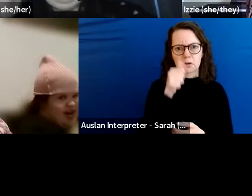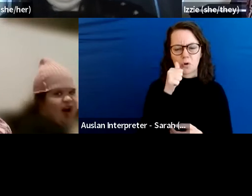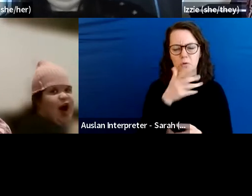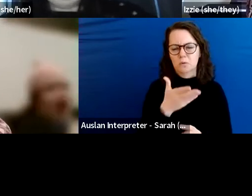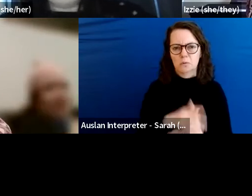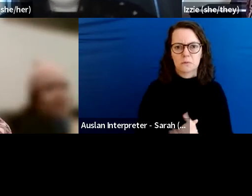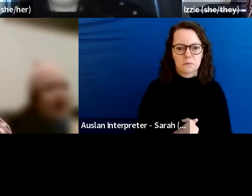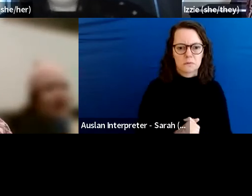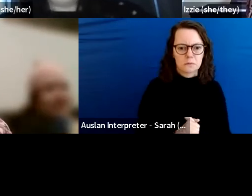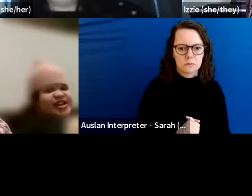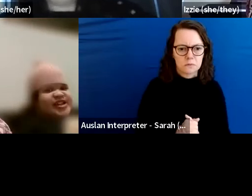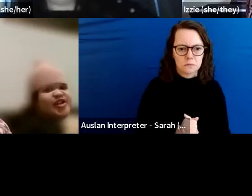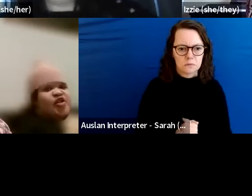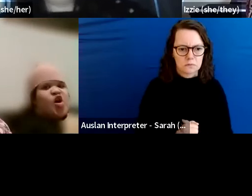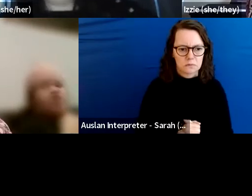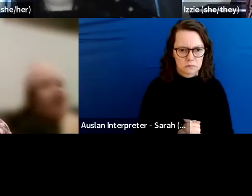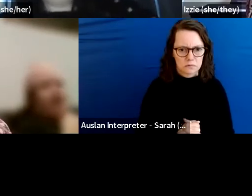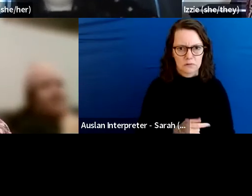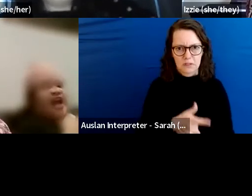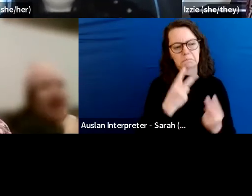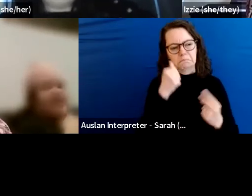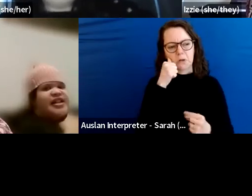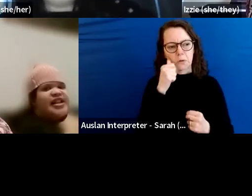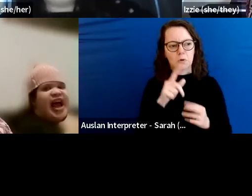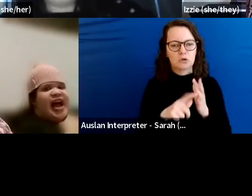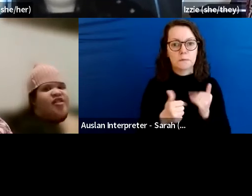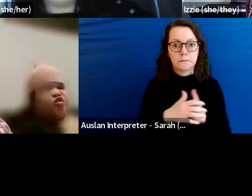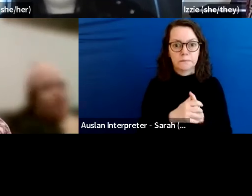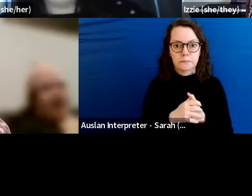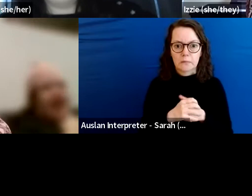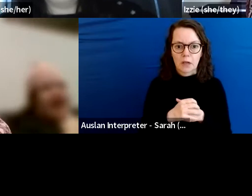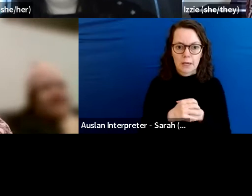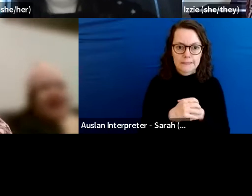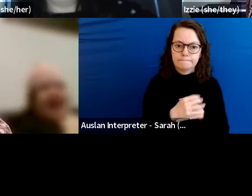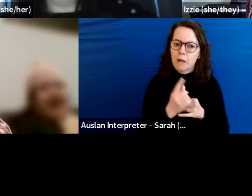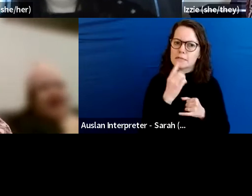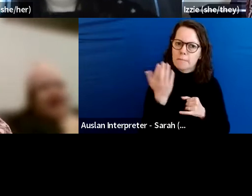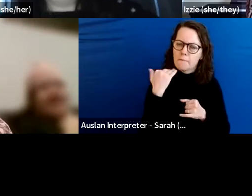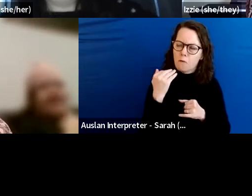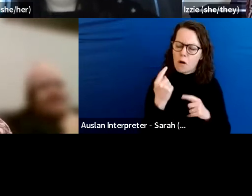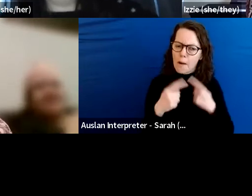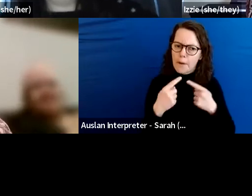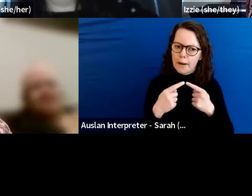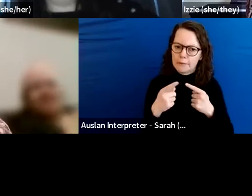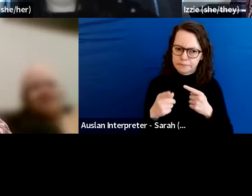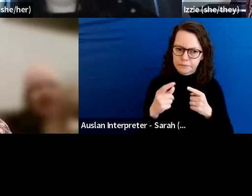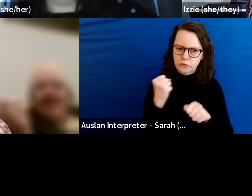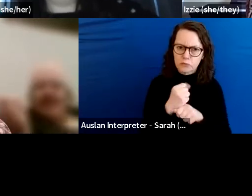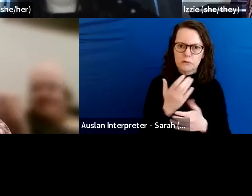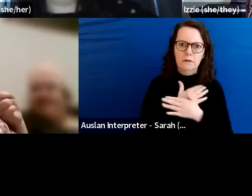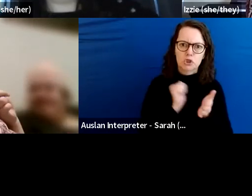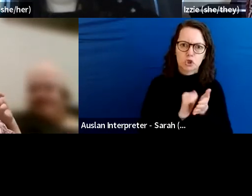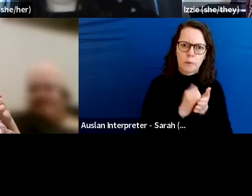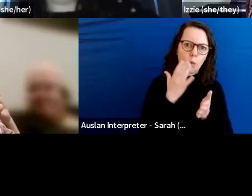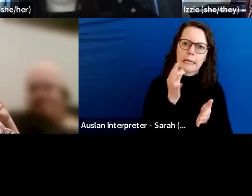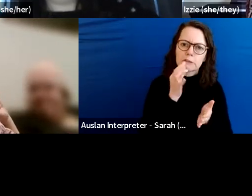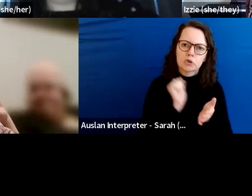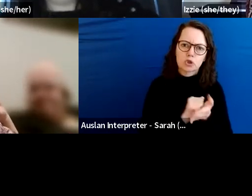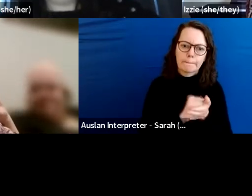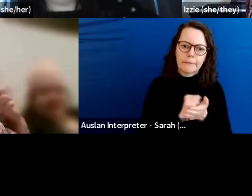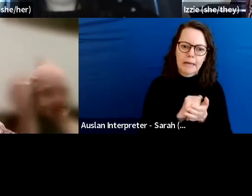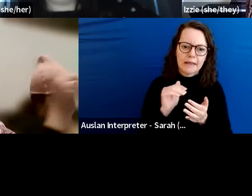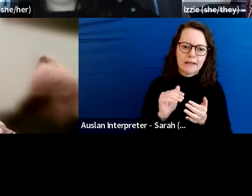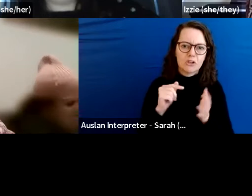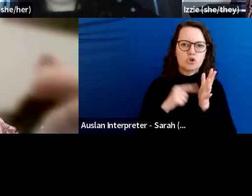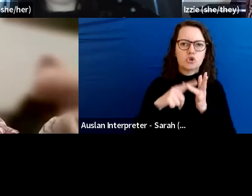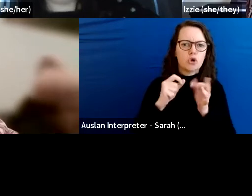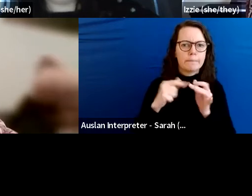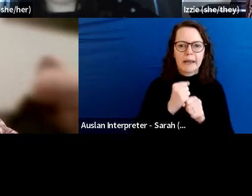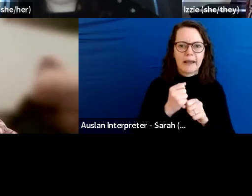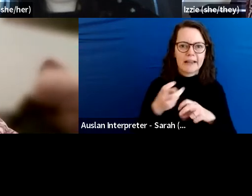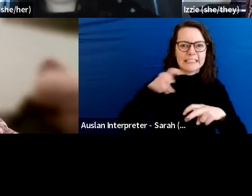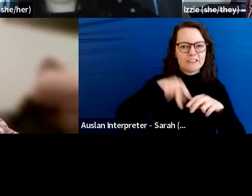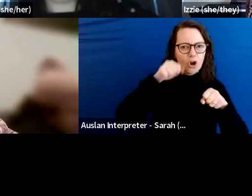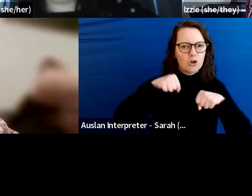making those planes and decisions based on that. So I mentioned earlier about how she used to love going shopping when she was little, it was great into Scott to be different up into the top of the trolley.